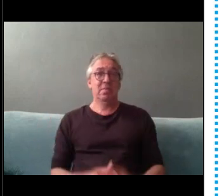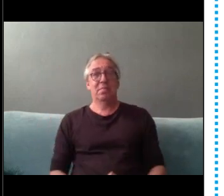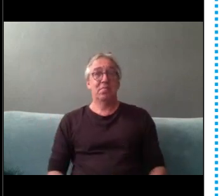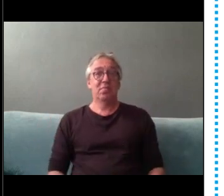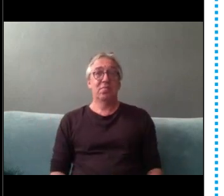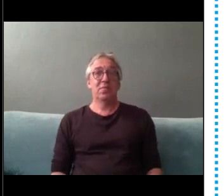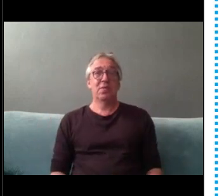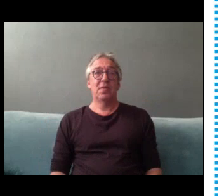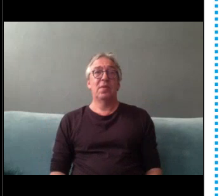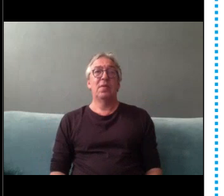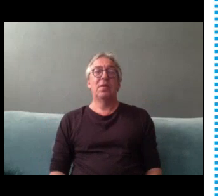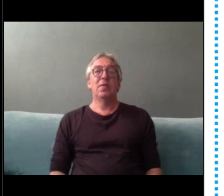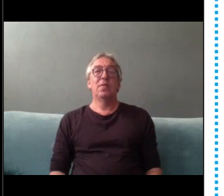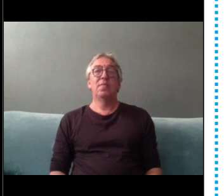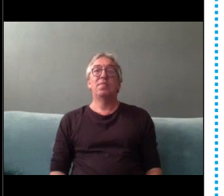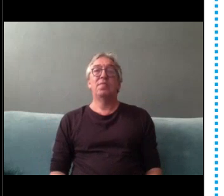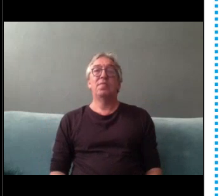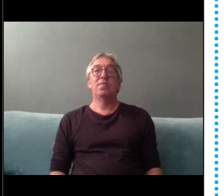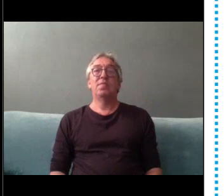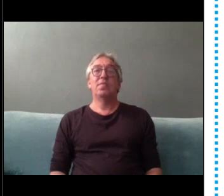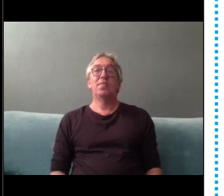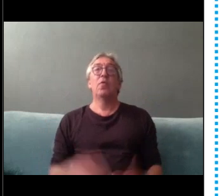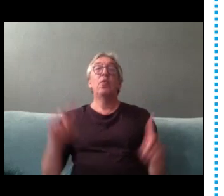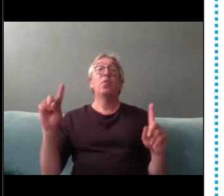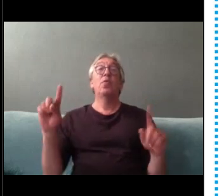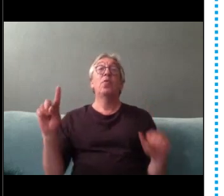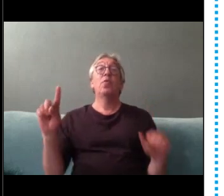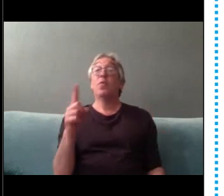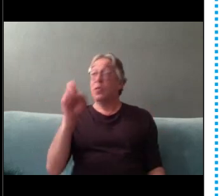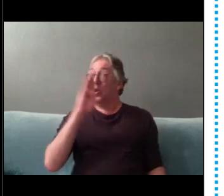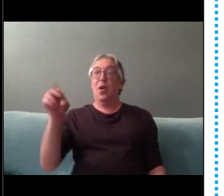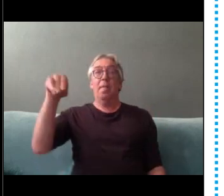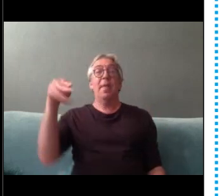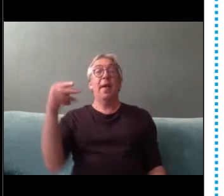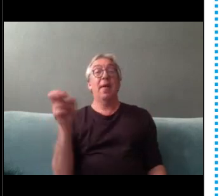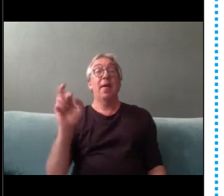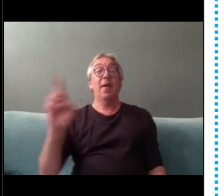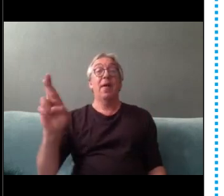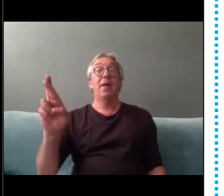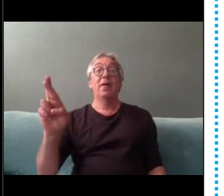What is the definition of clear and accessible information